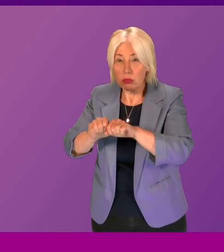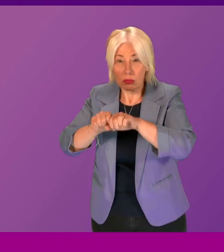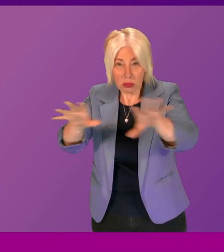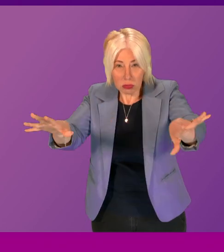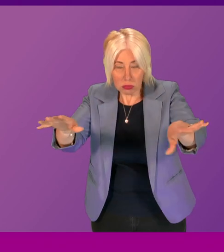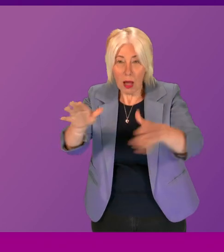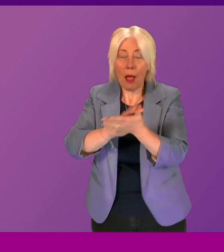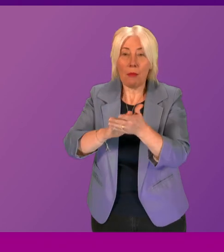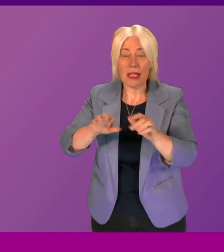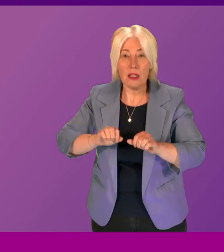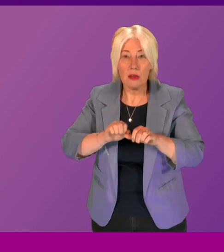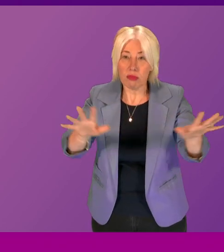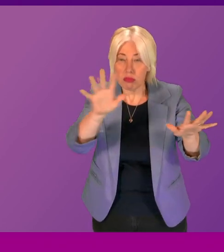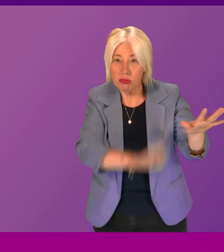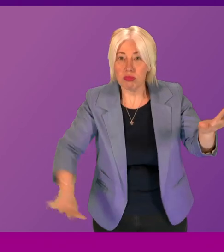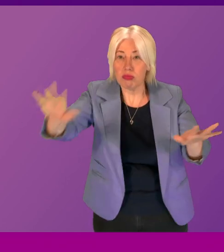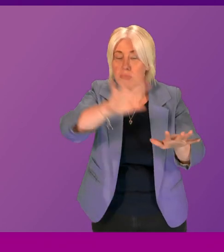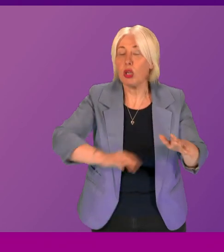right across the country.